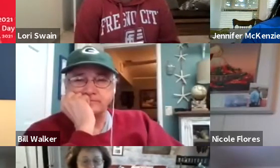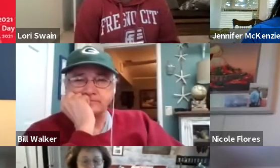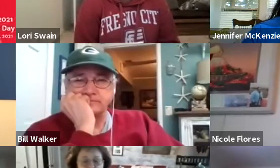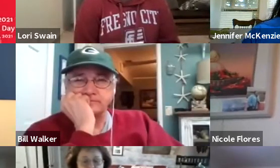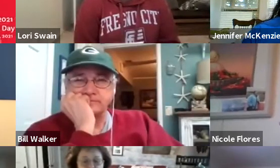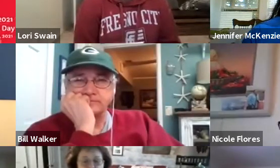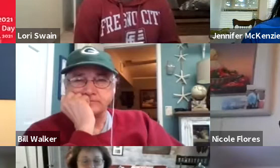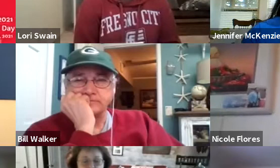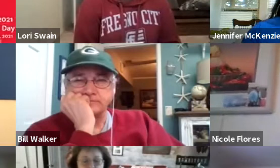all to do it